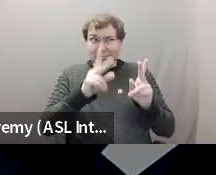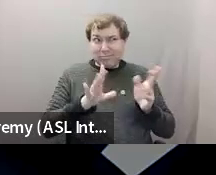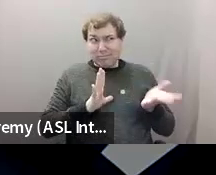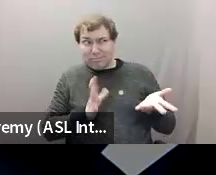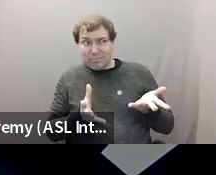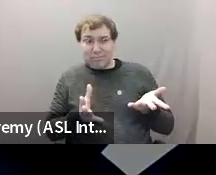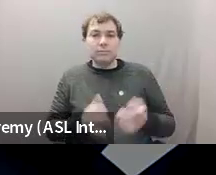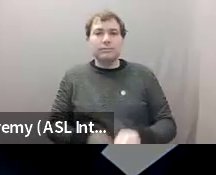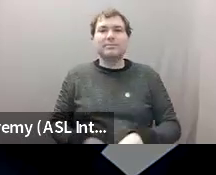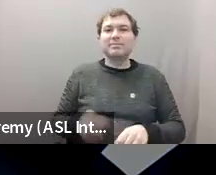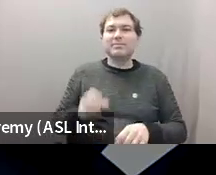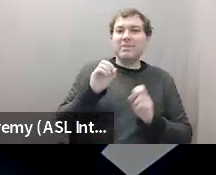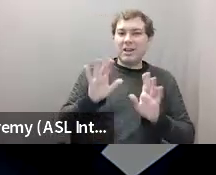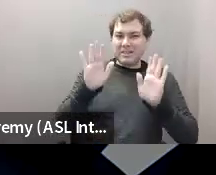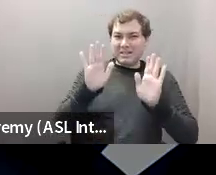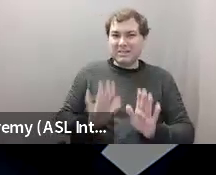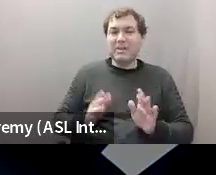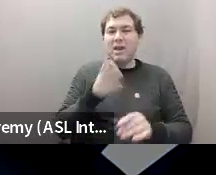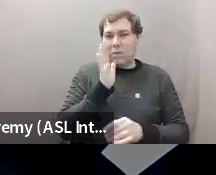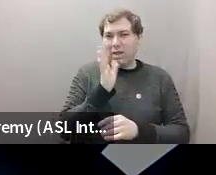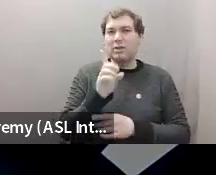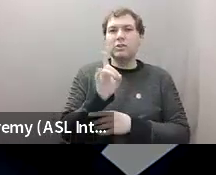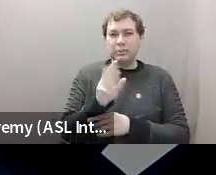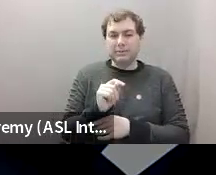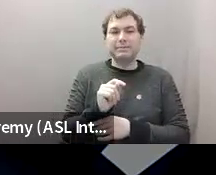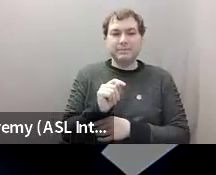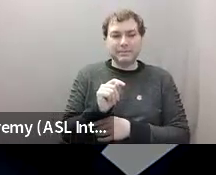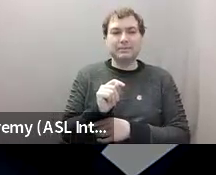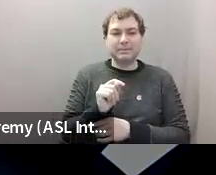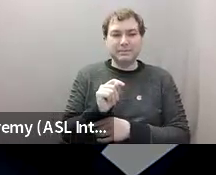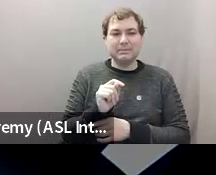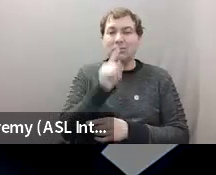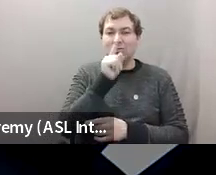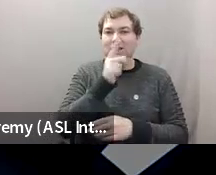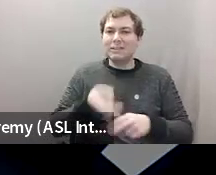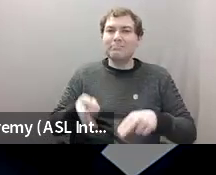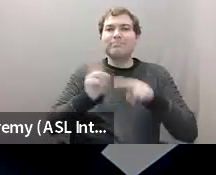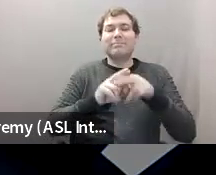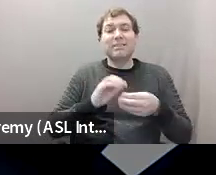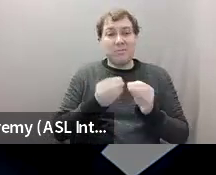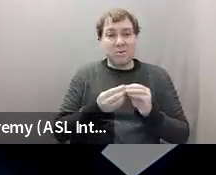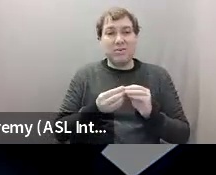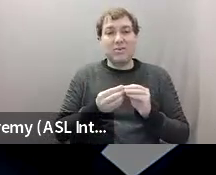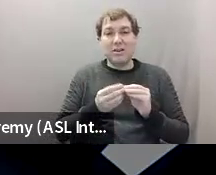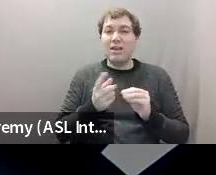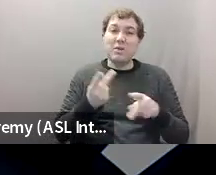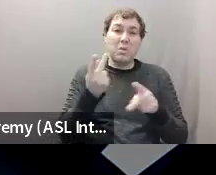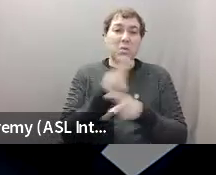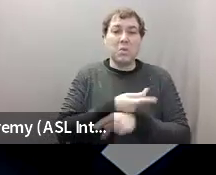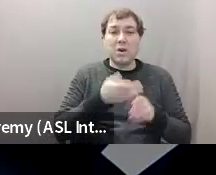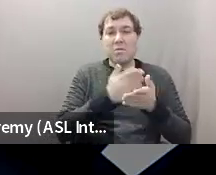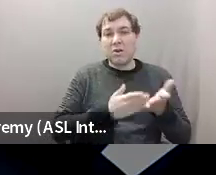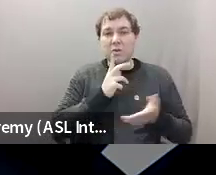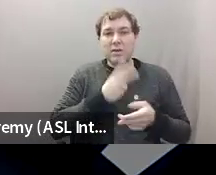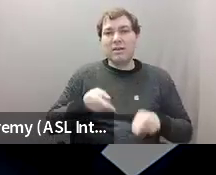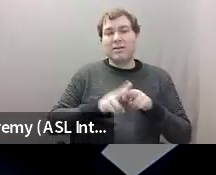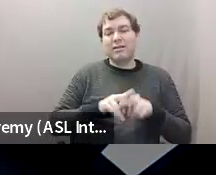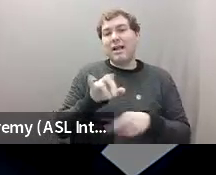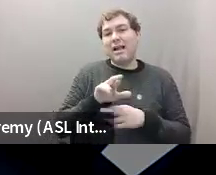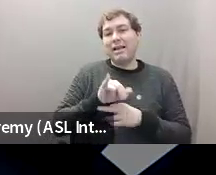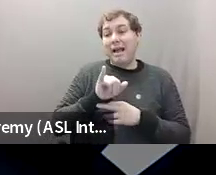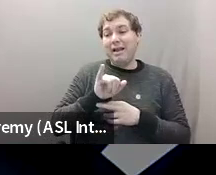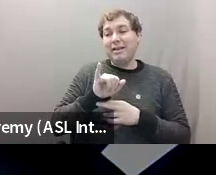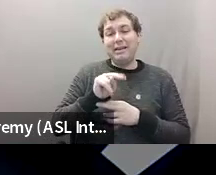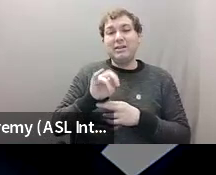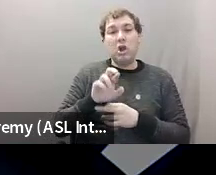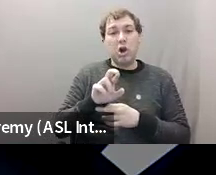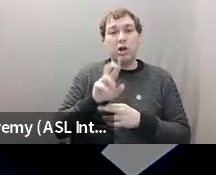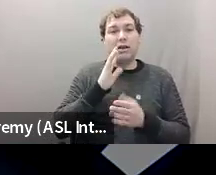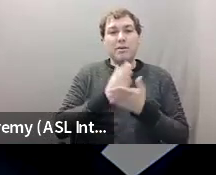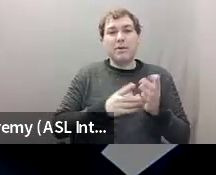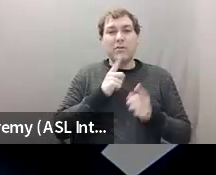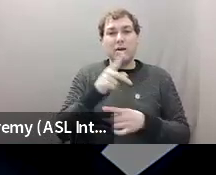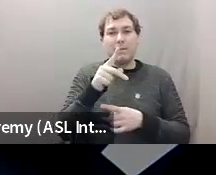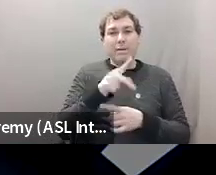Cassidy Thorne: Awesome this is, Cassie will do but it really increased our numbers. Lenny, and worst case scenario. You get an increase in in ours, and a really pretty section for that. Ppr, that's gonna Pop.